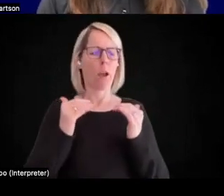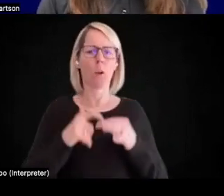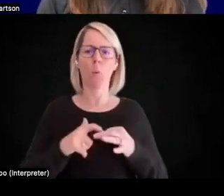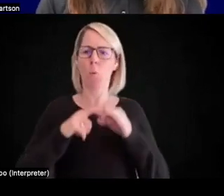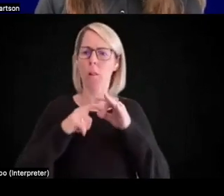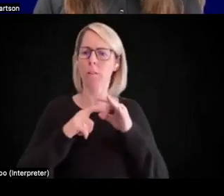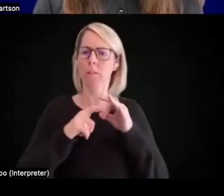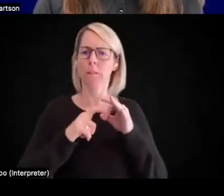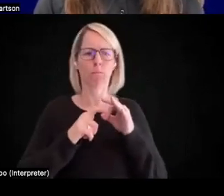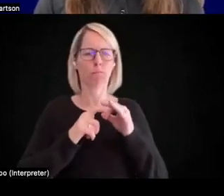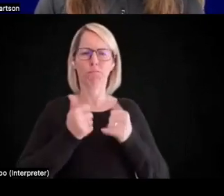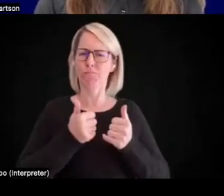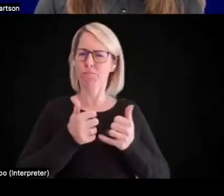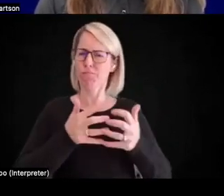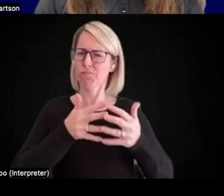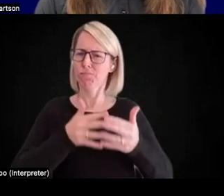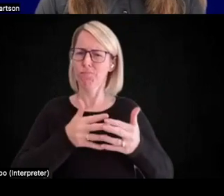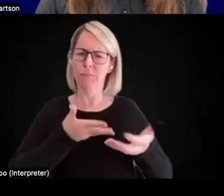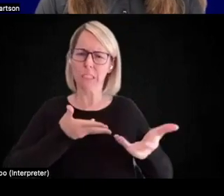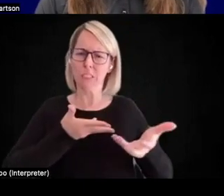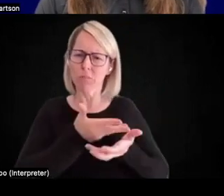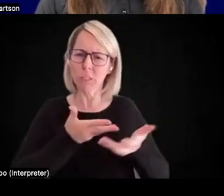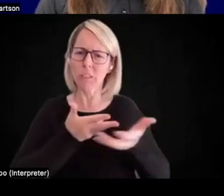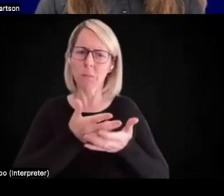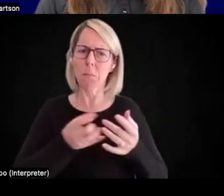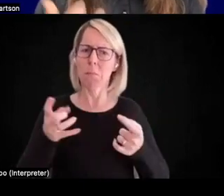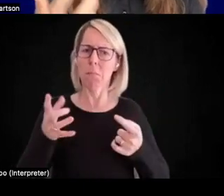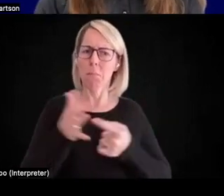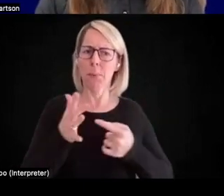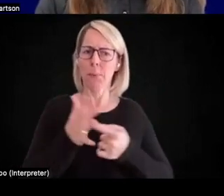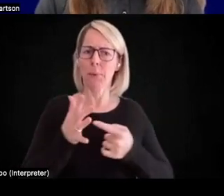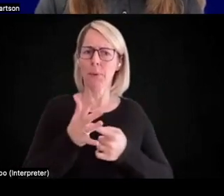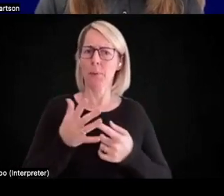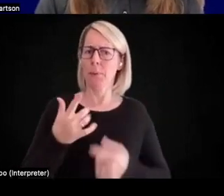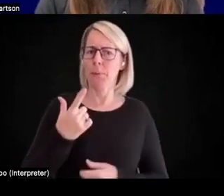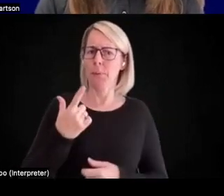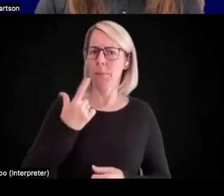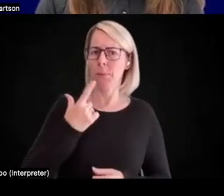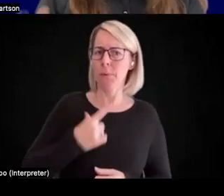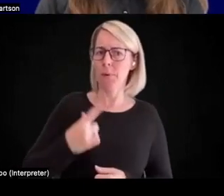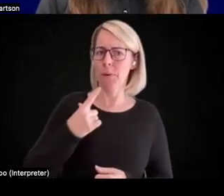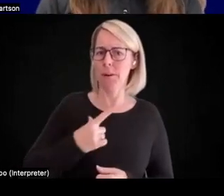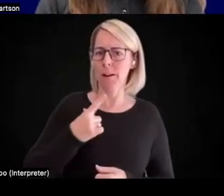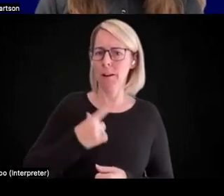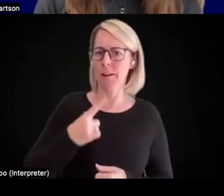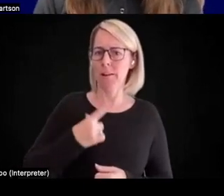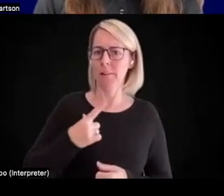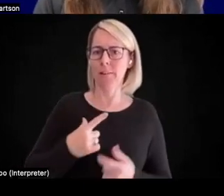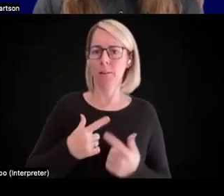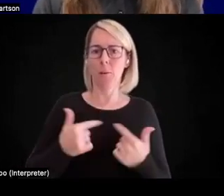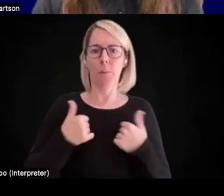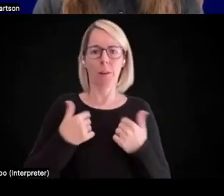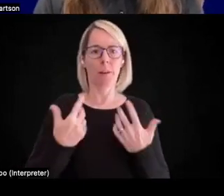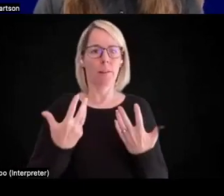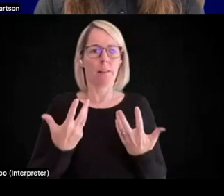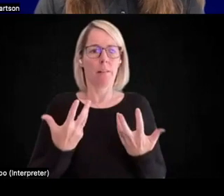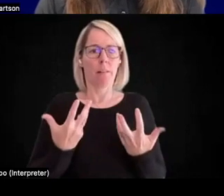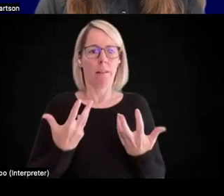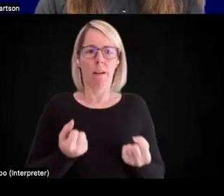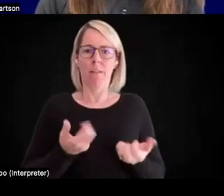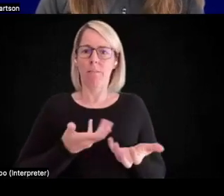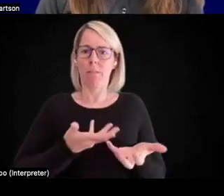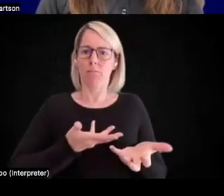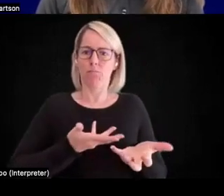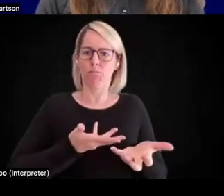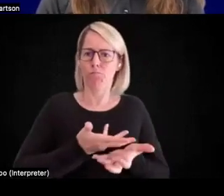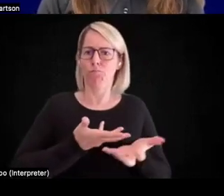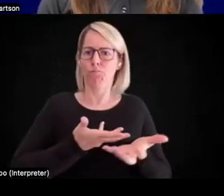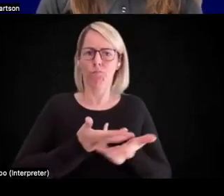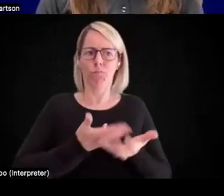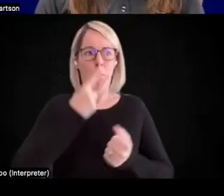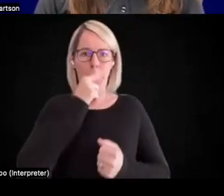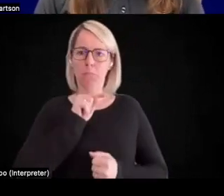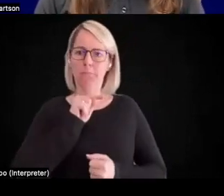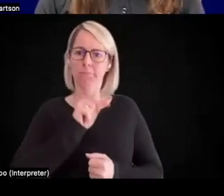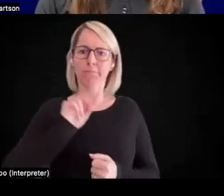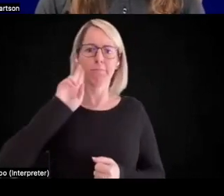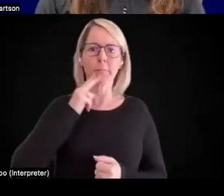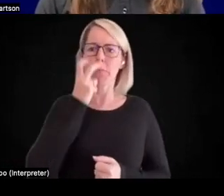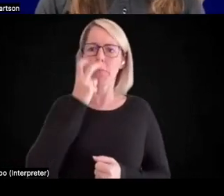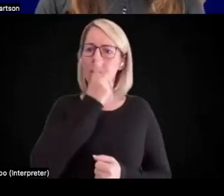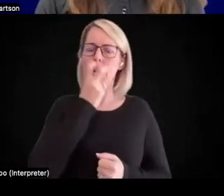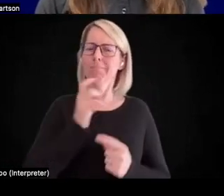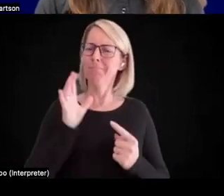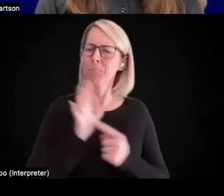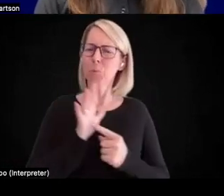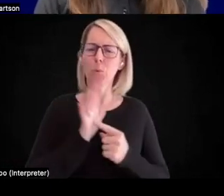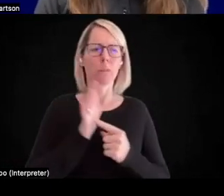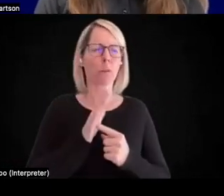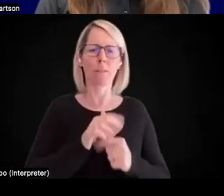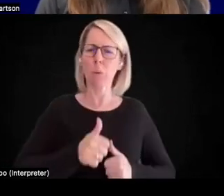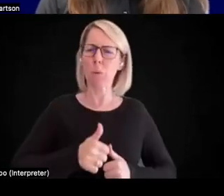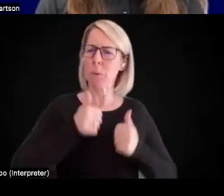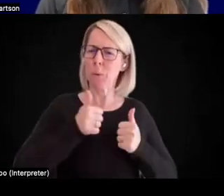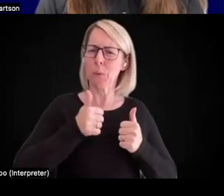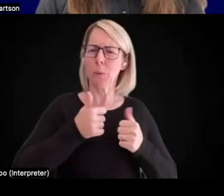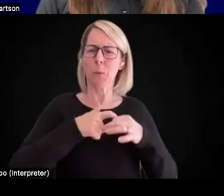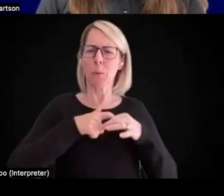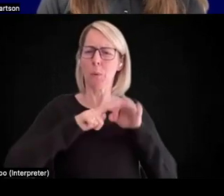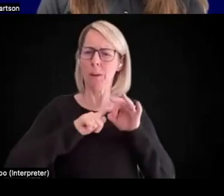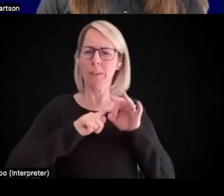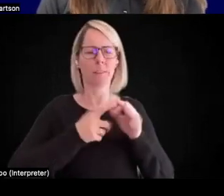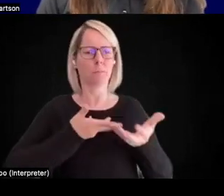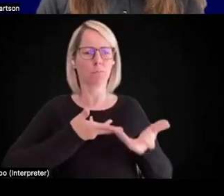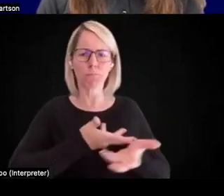in our contact with people with deafblindness? For all people, including people with deafblindness,